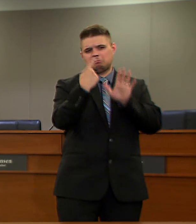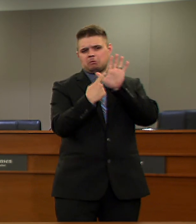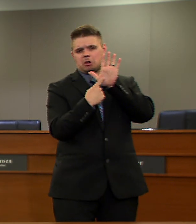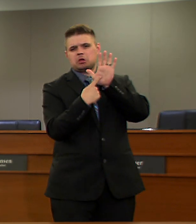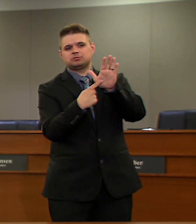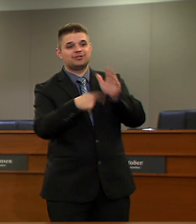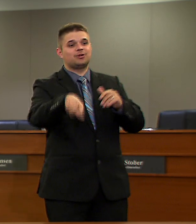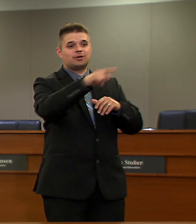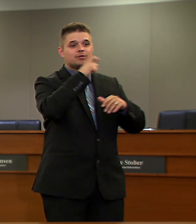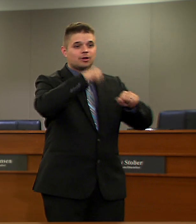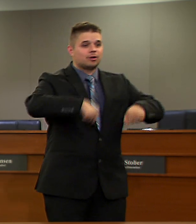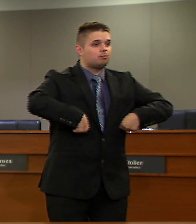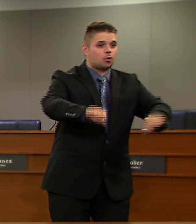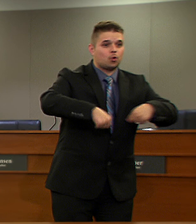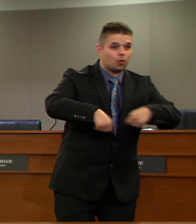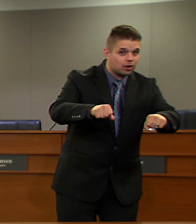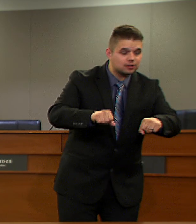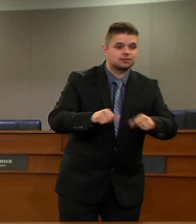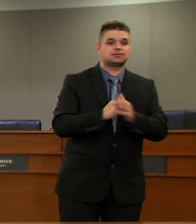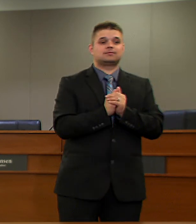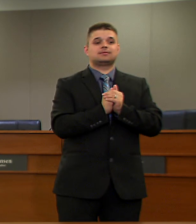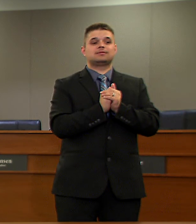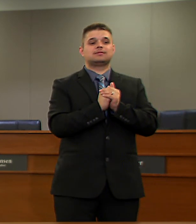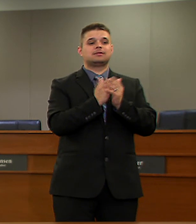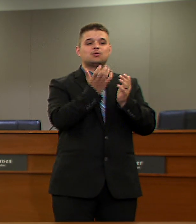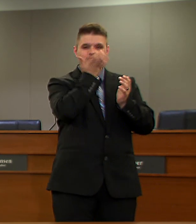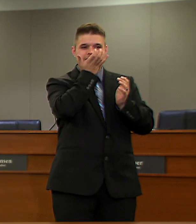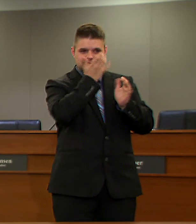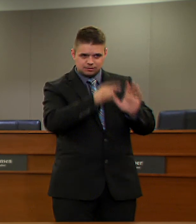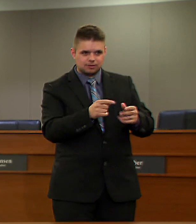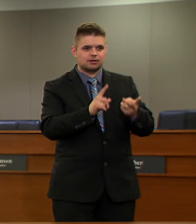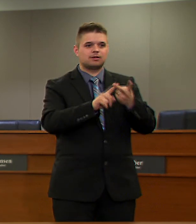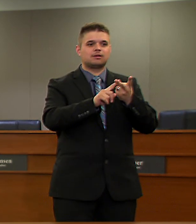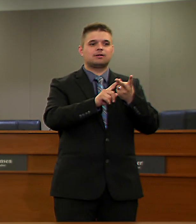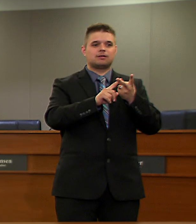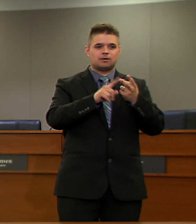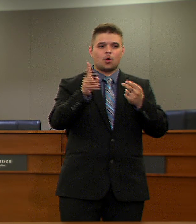maintaining the stormwater facilities, and sweeping the streets.